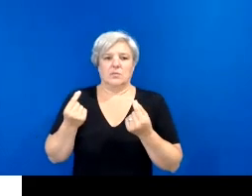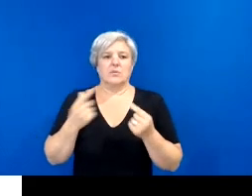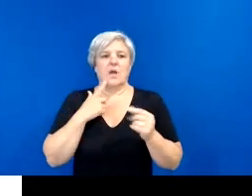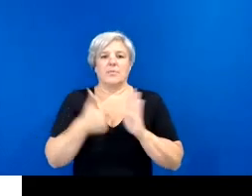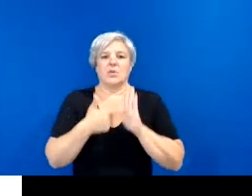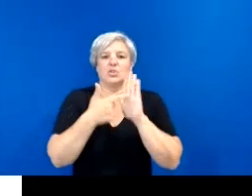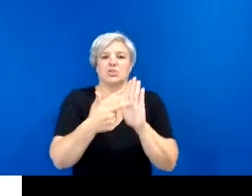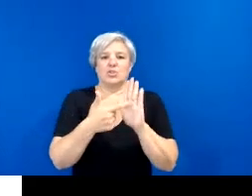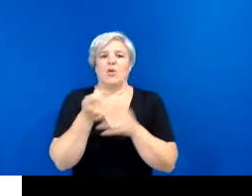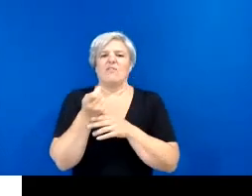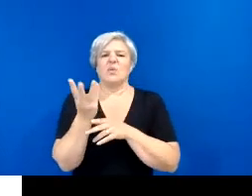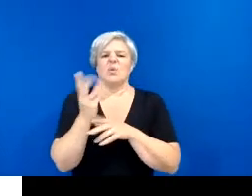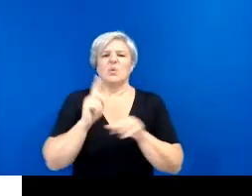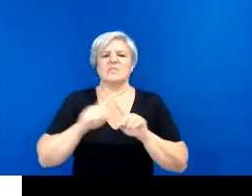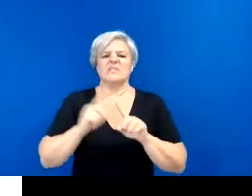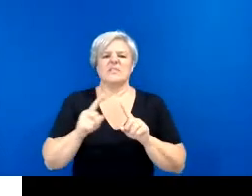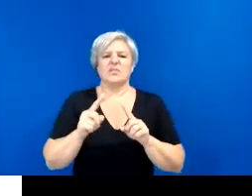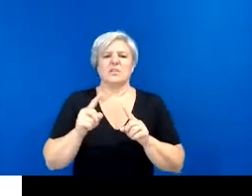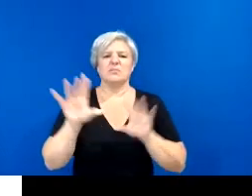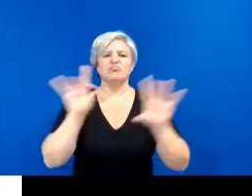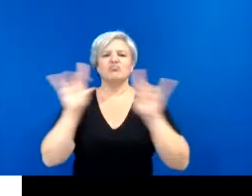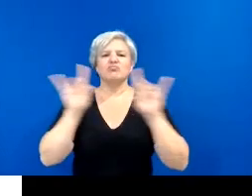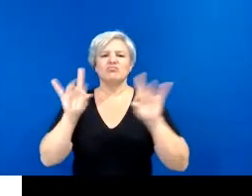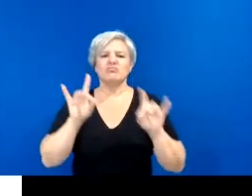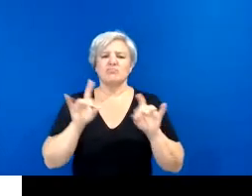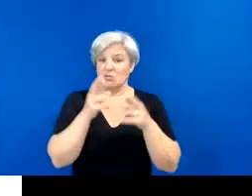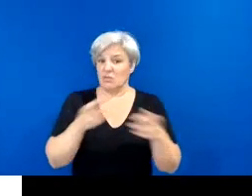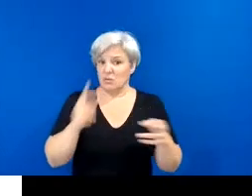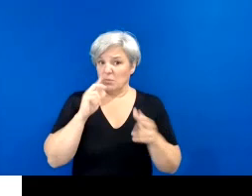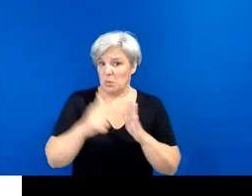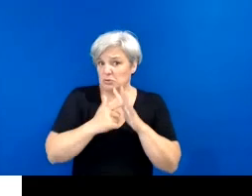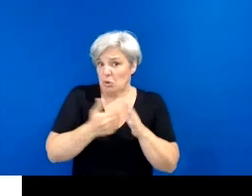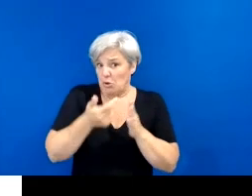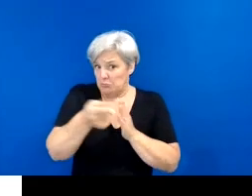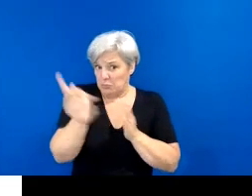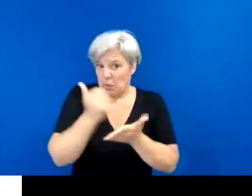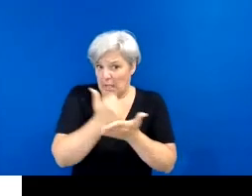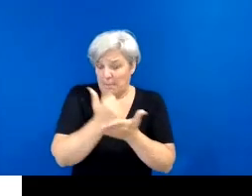a few different collections and resources that might help you get started.